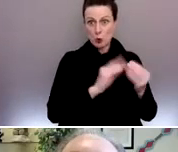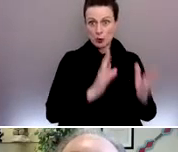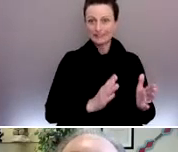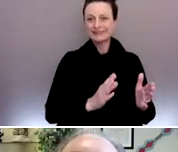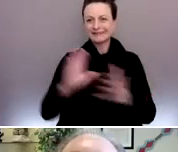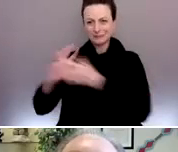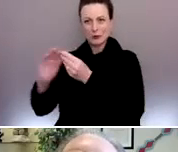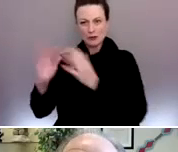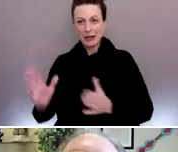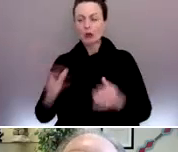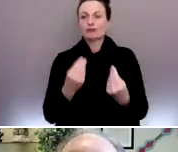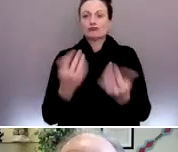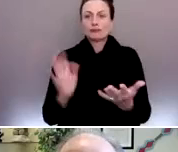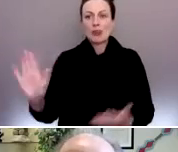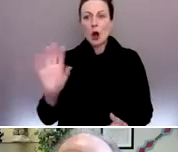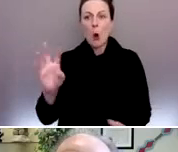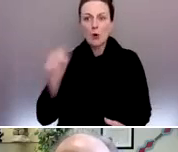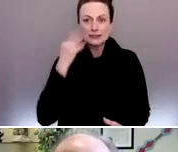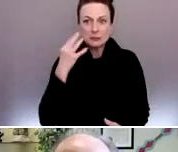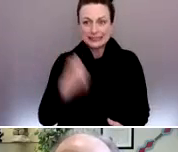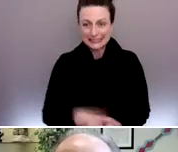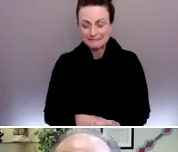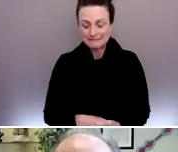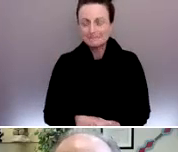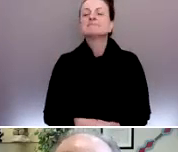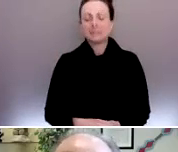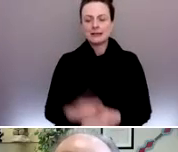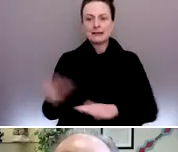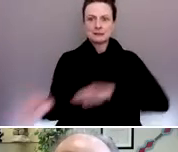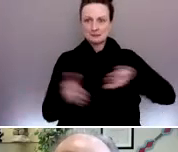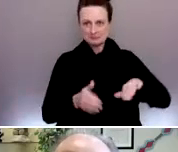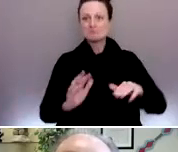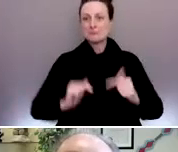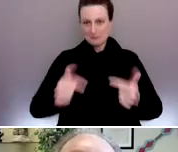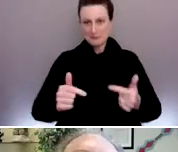experiences. We will then shift to the three exemplar programs that have emerged